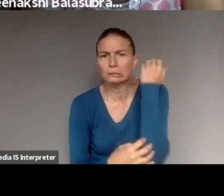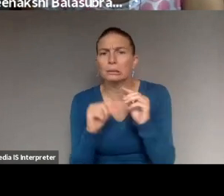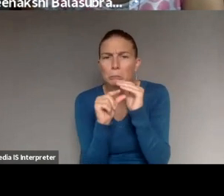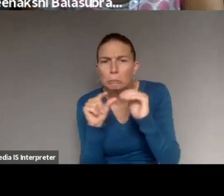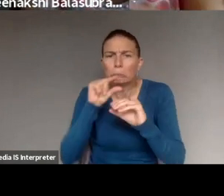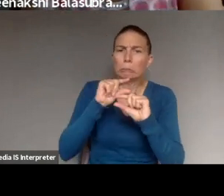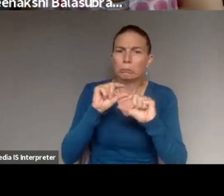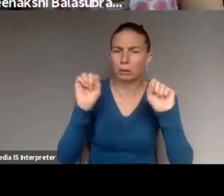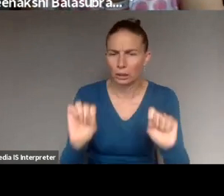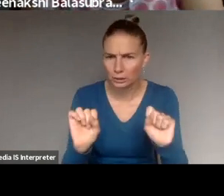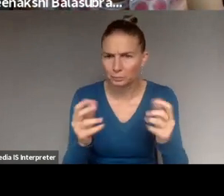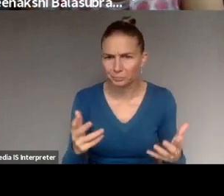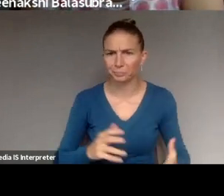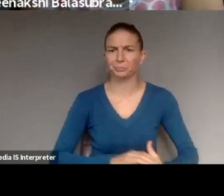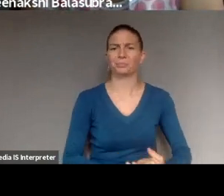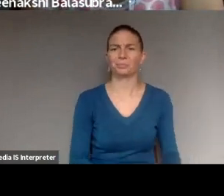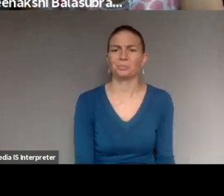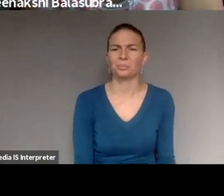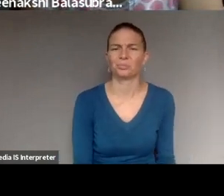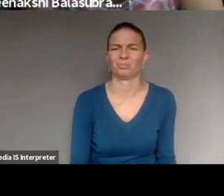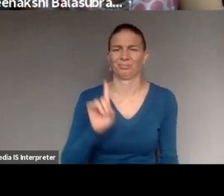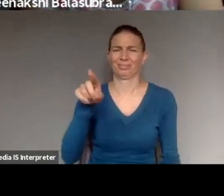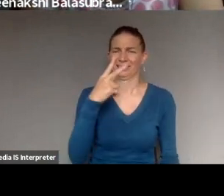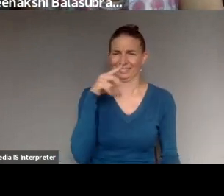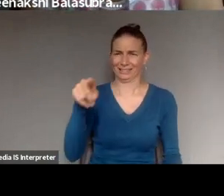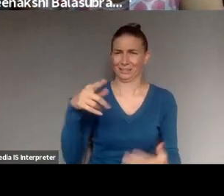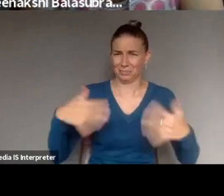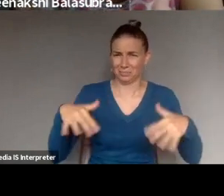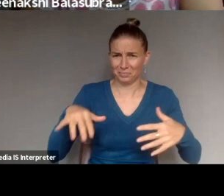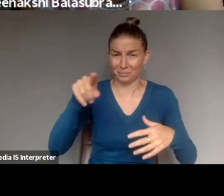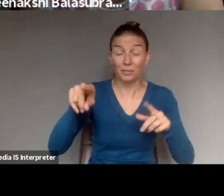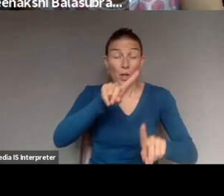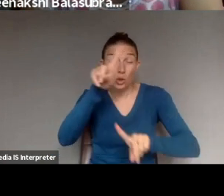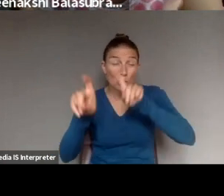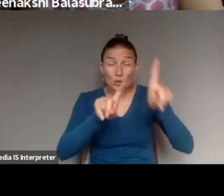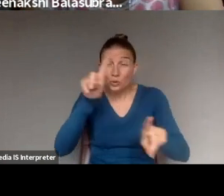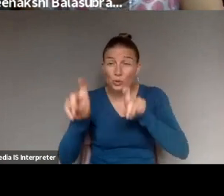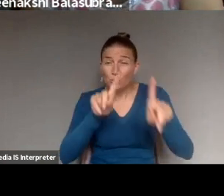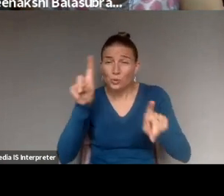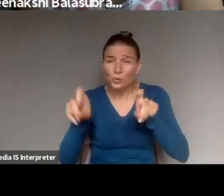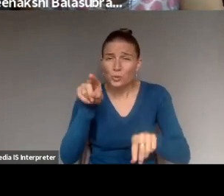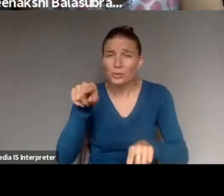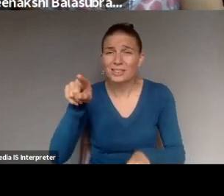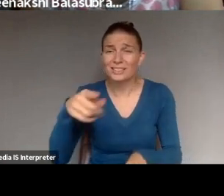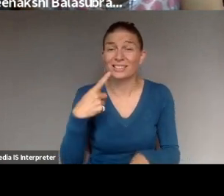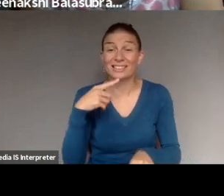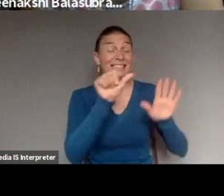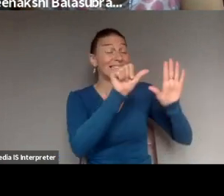Why do we say that the support is inefficient? Because there was very little effort or no effort on the part of the government